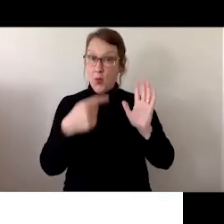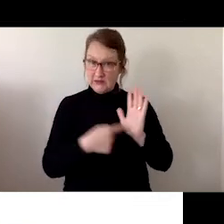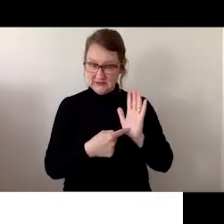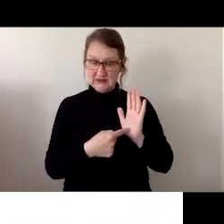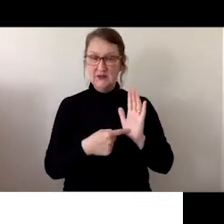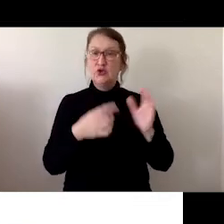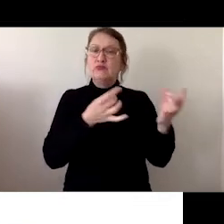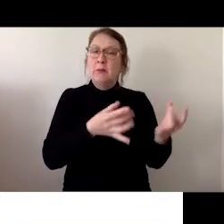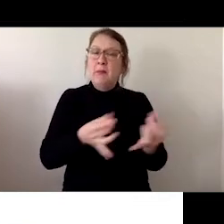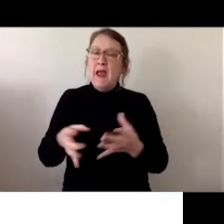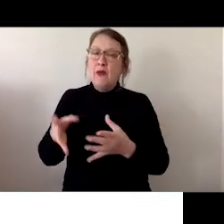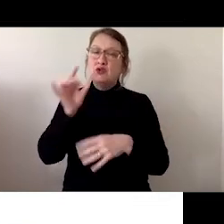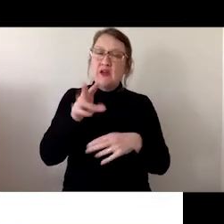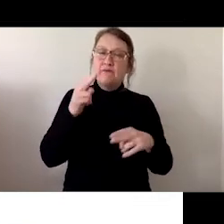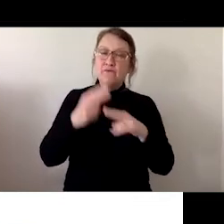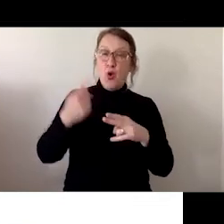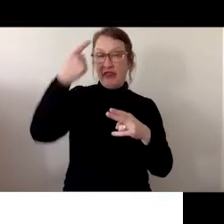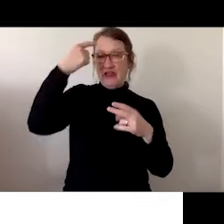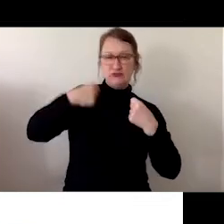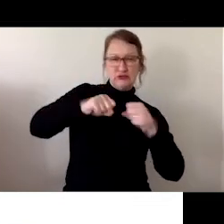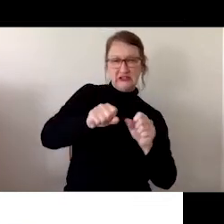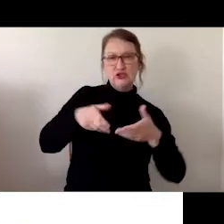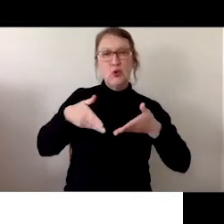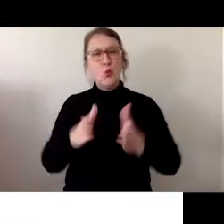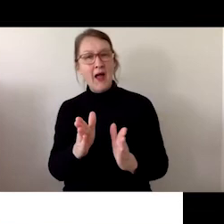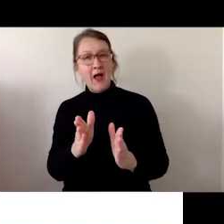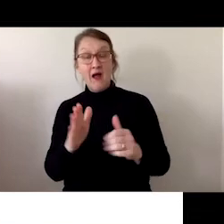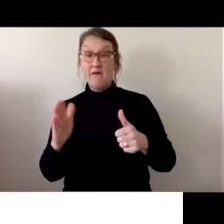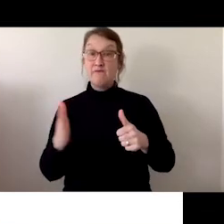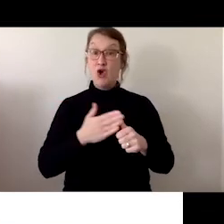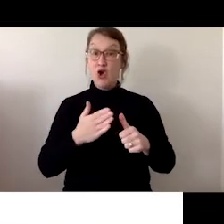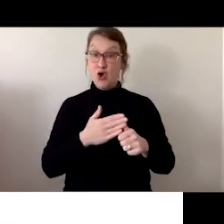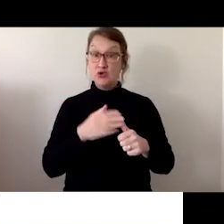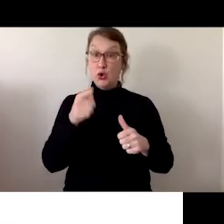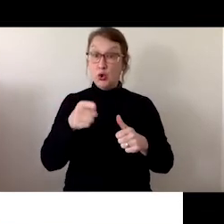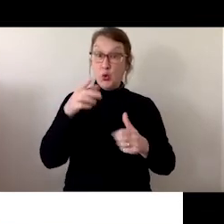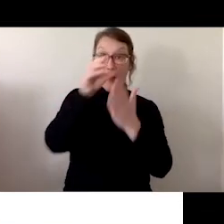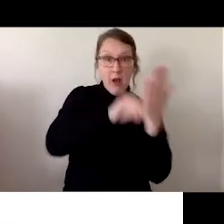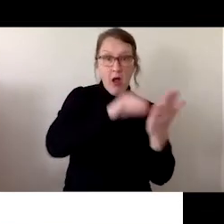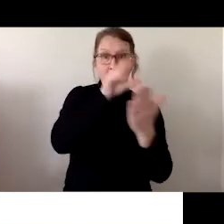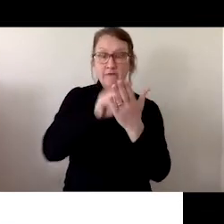for strategic thinking. First of all, have you applied for all the government stimulus opportunities?